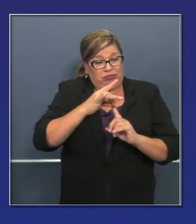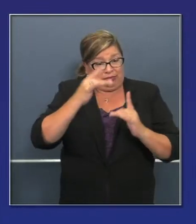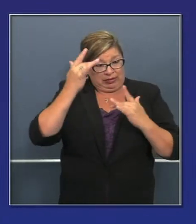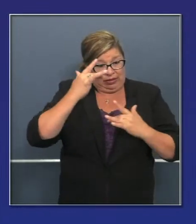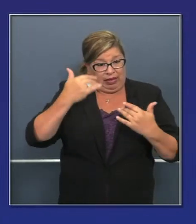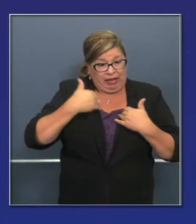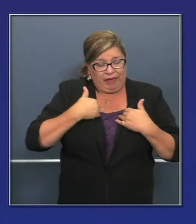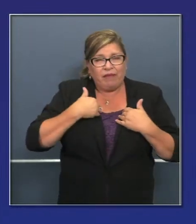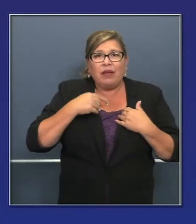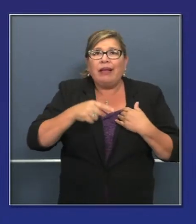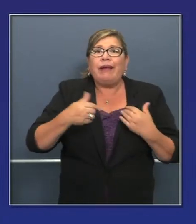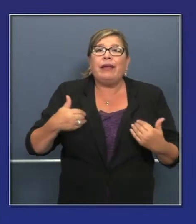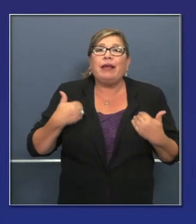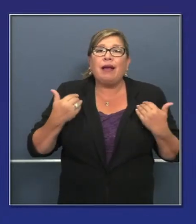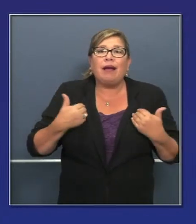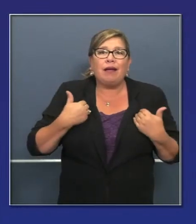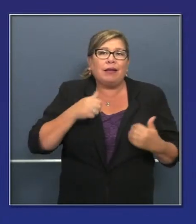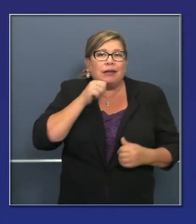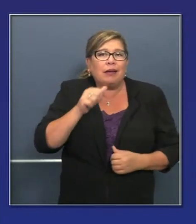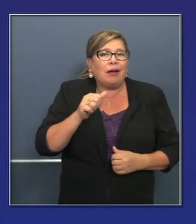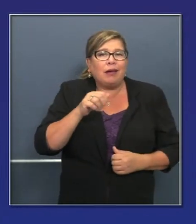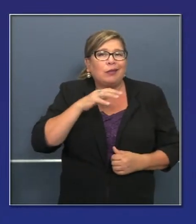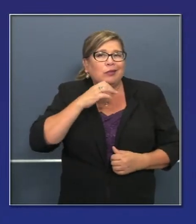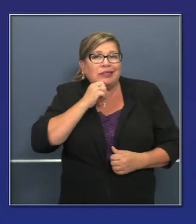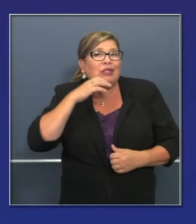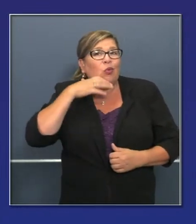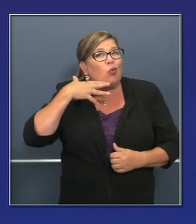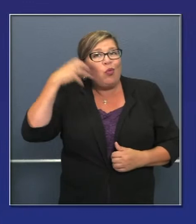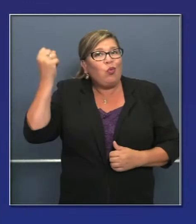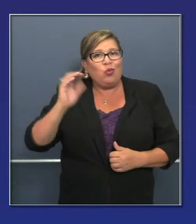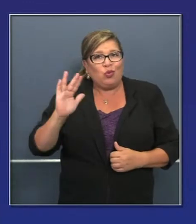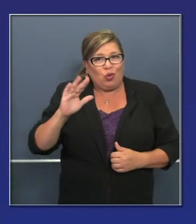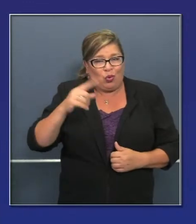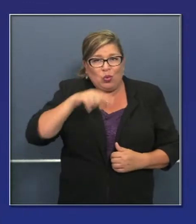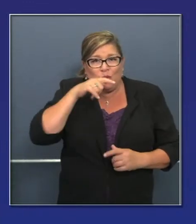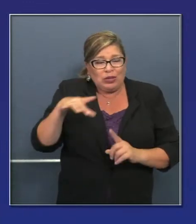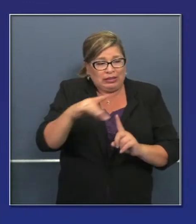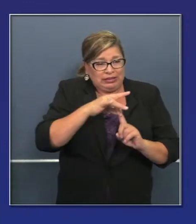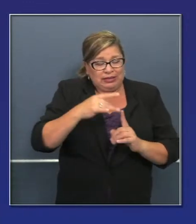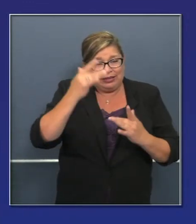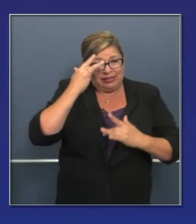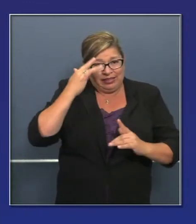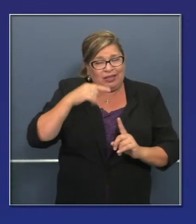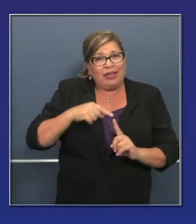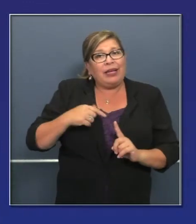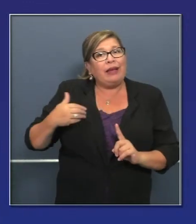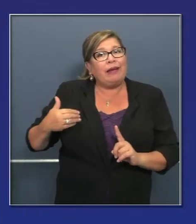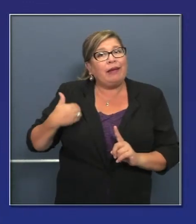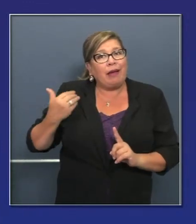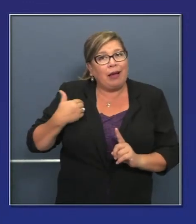to make this point not as a defensive point not as a deflecting point but a point to emphasize